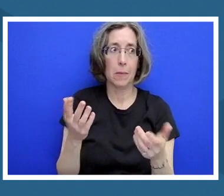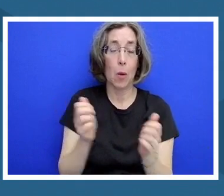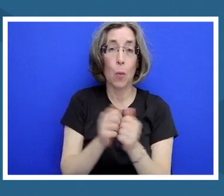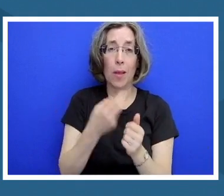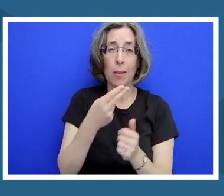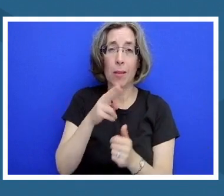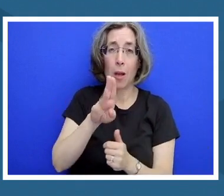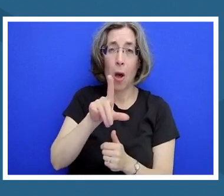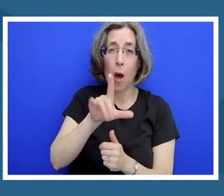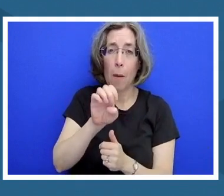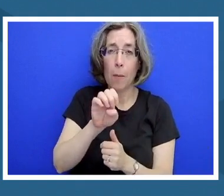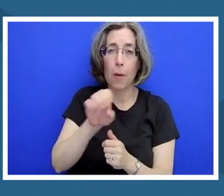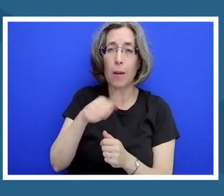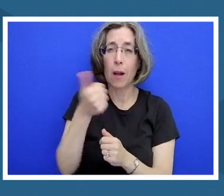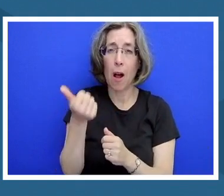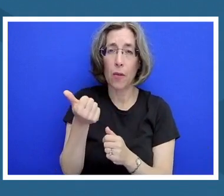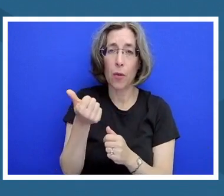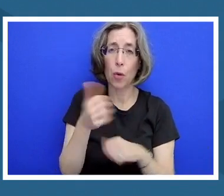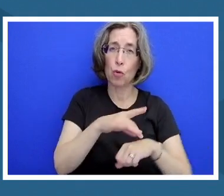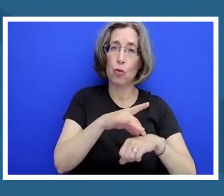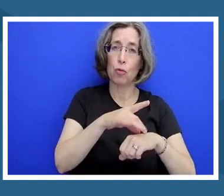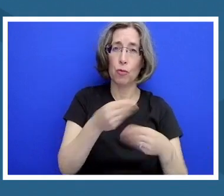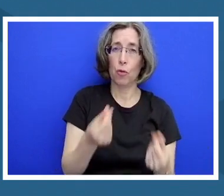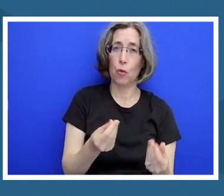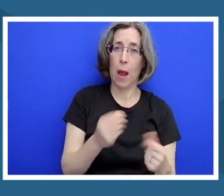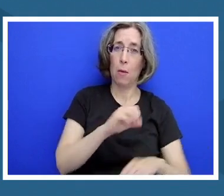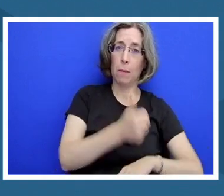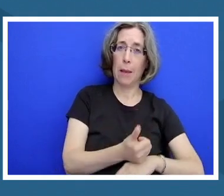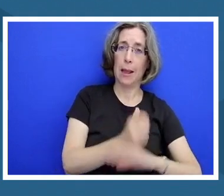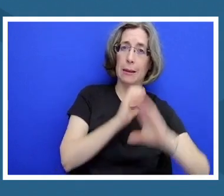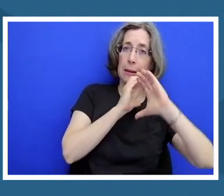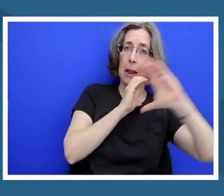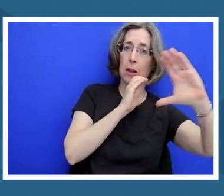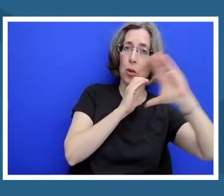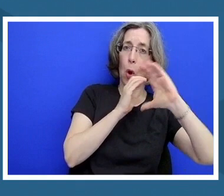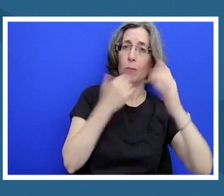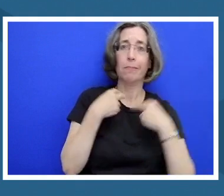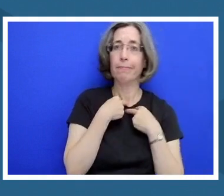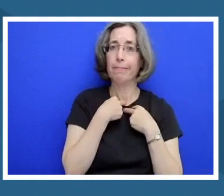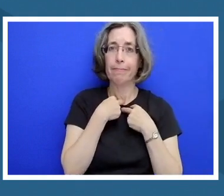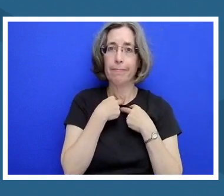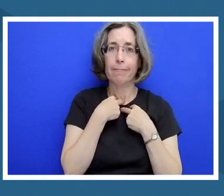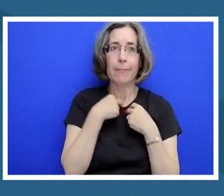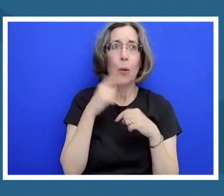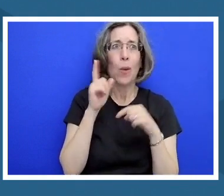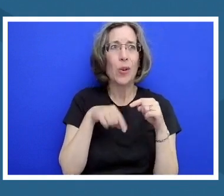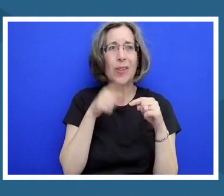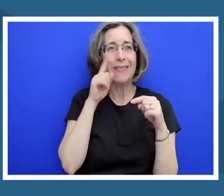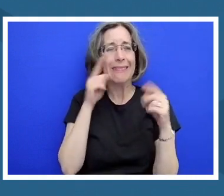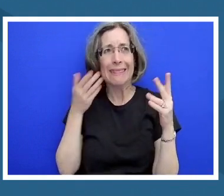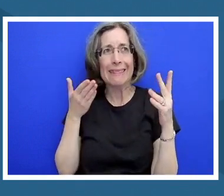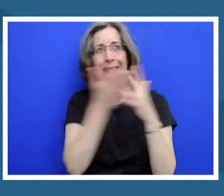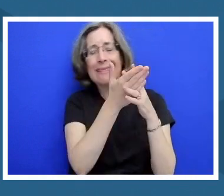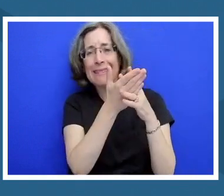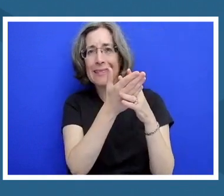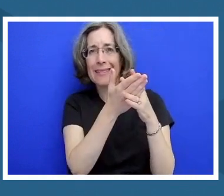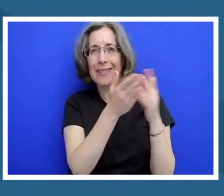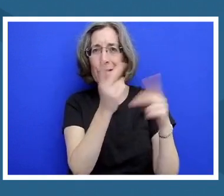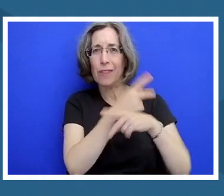telescopes for decades i mean for a decade because we couldn't figure out what those things are made of now with